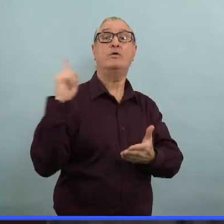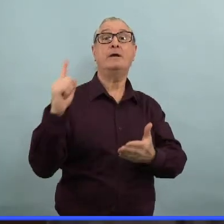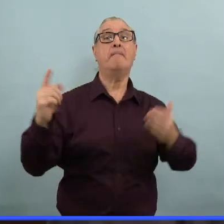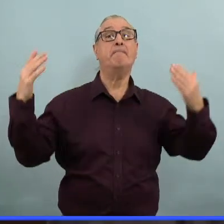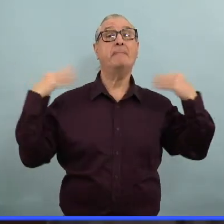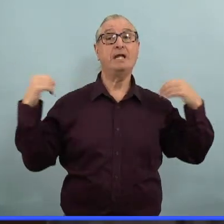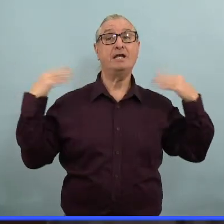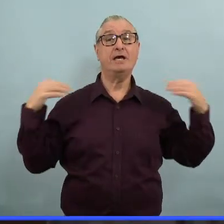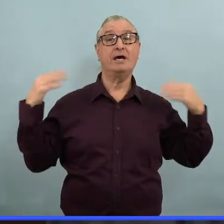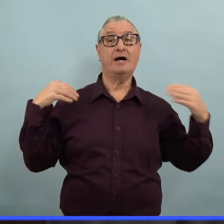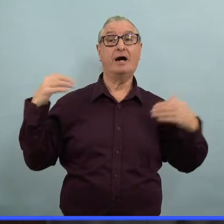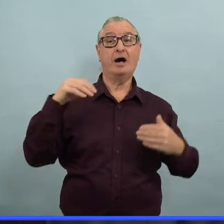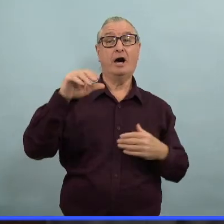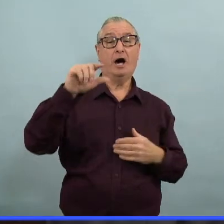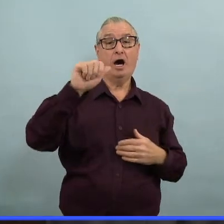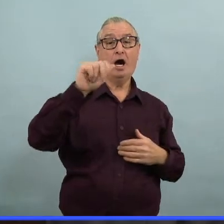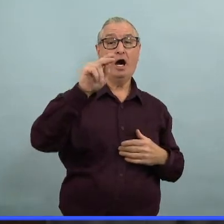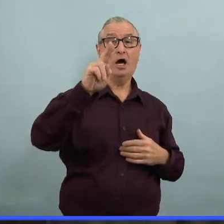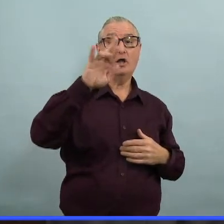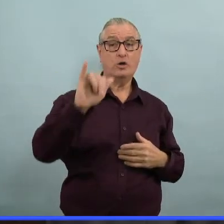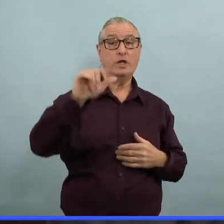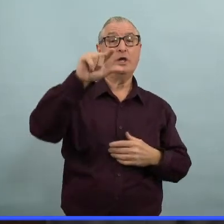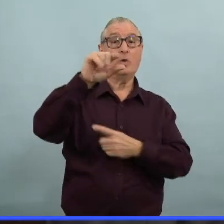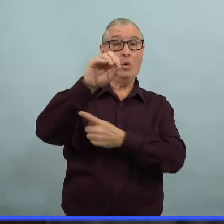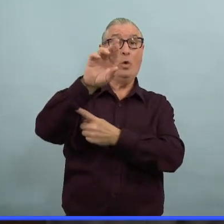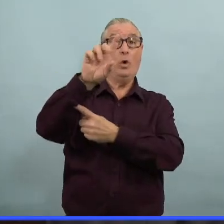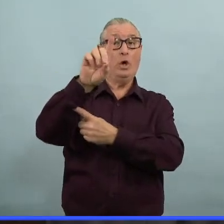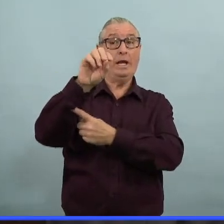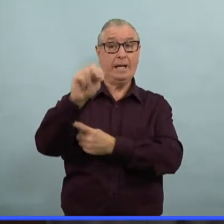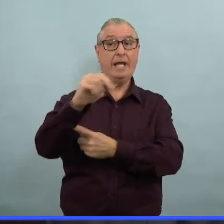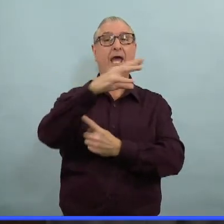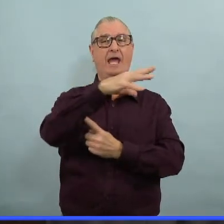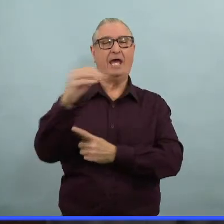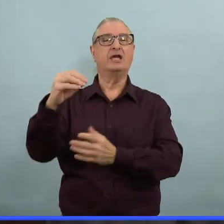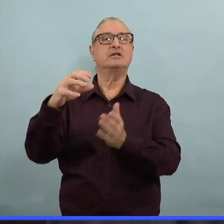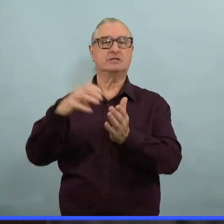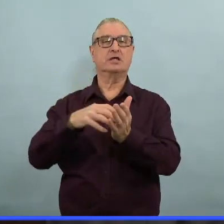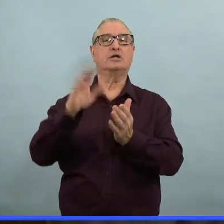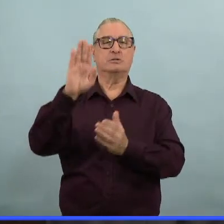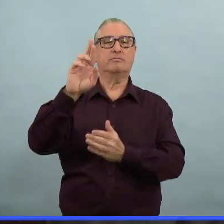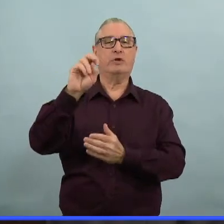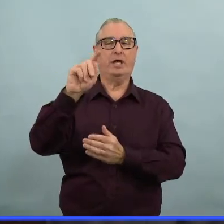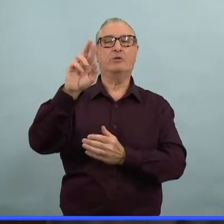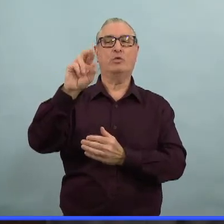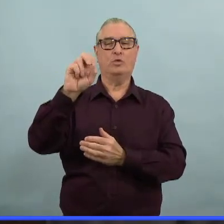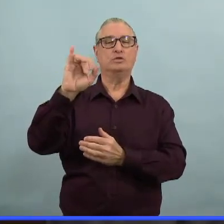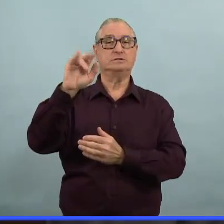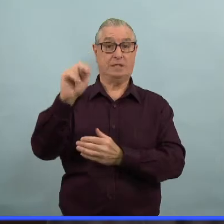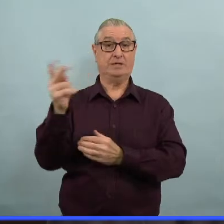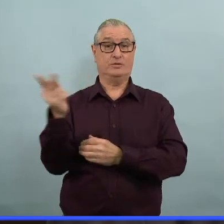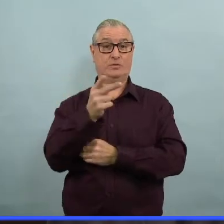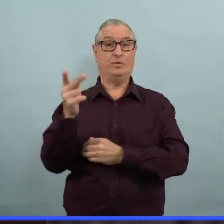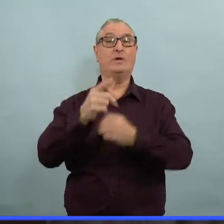that the current public health orders would be extended until tuesday february 8th to allow for